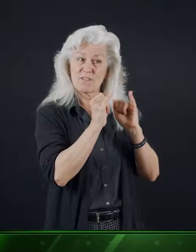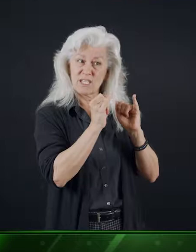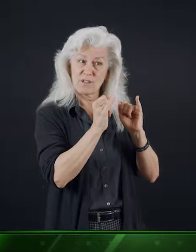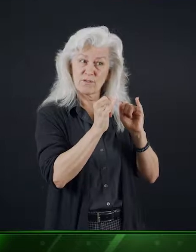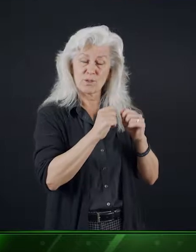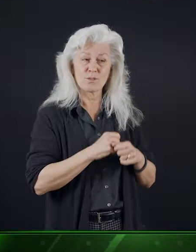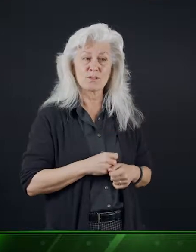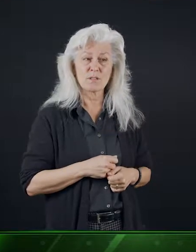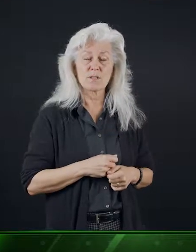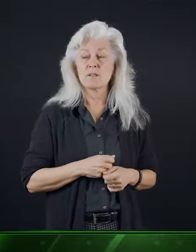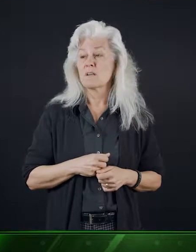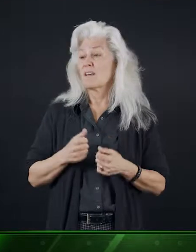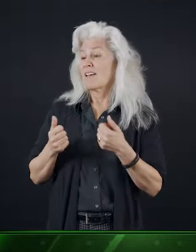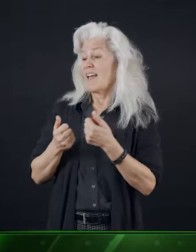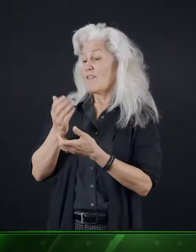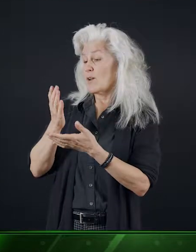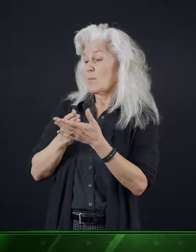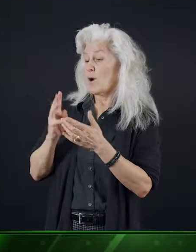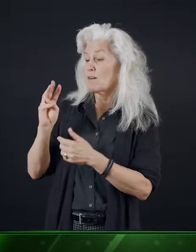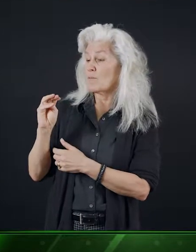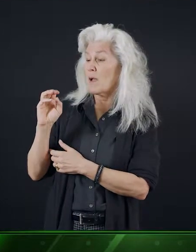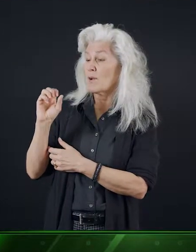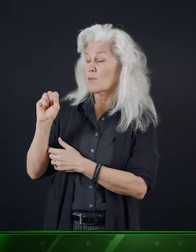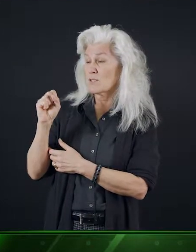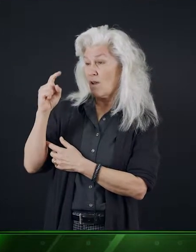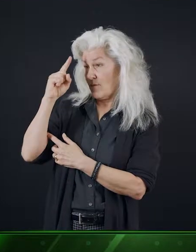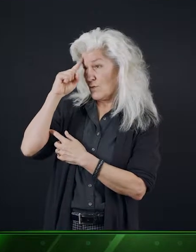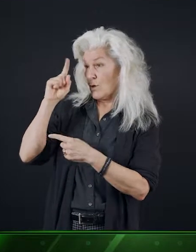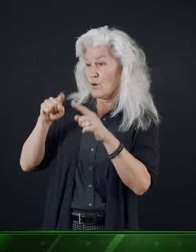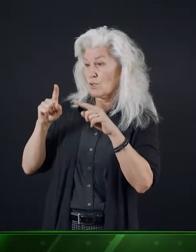Every aspect of the Microsoft Neurodiversity Hiring Program